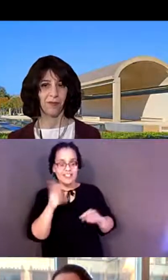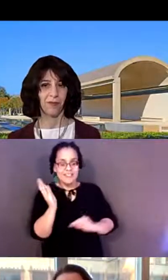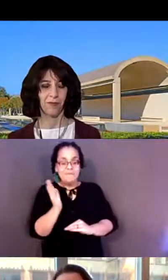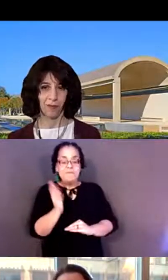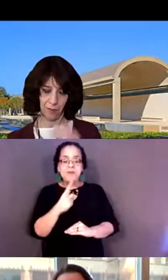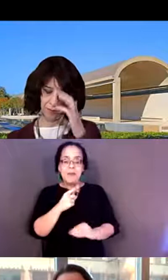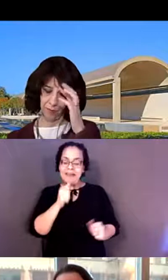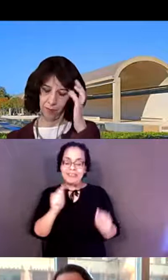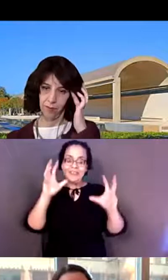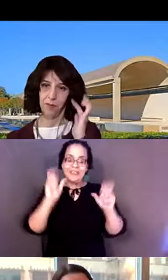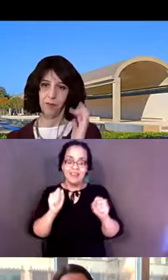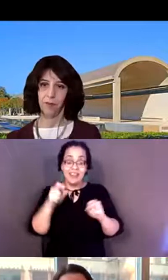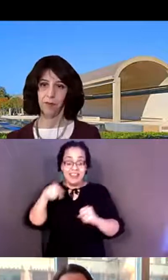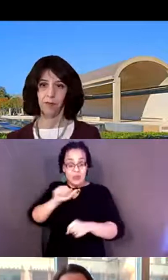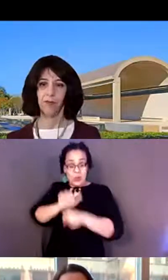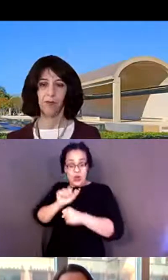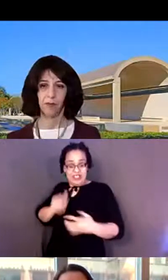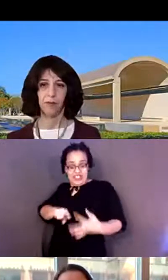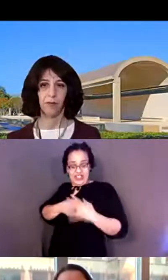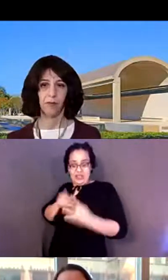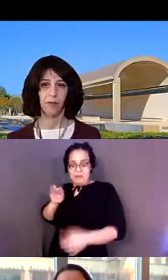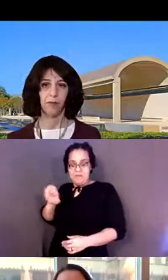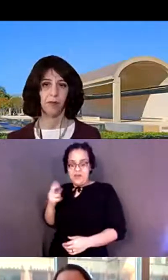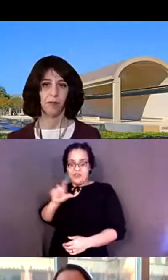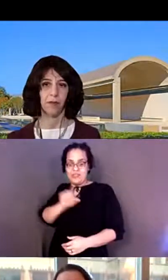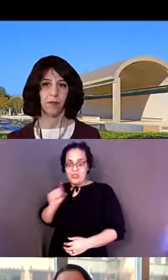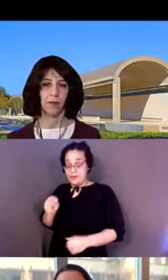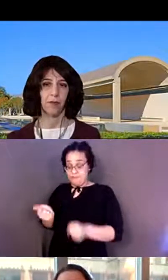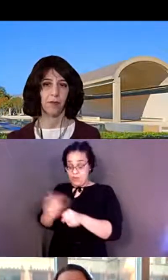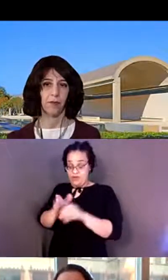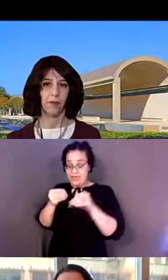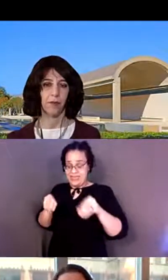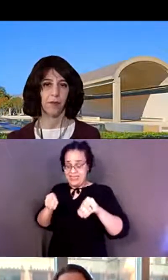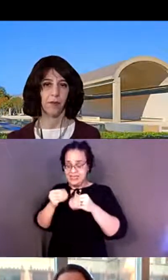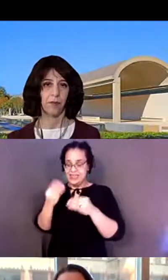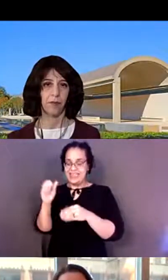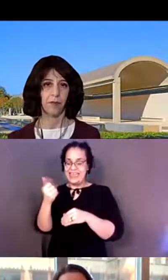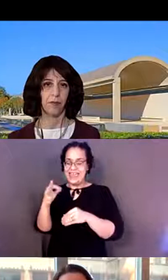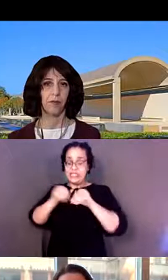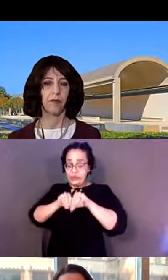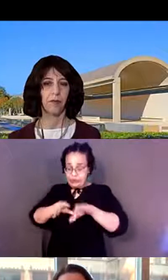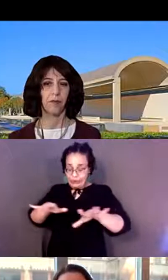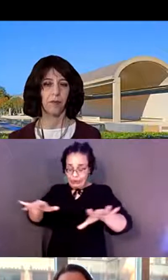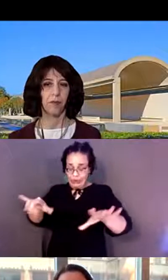2020. This is the very beginning of the pandemic, we were hearing about folks getting